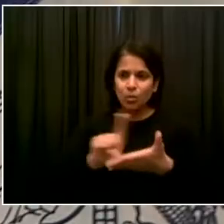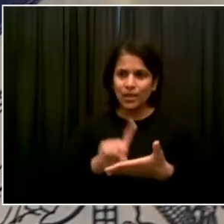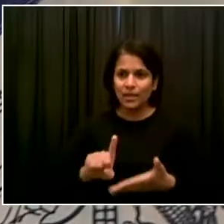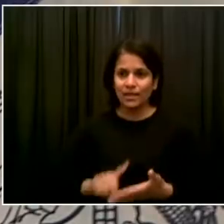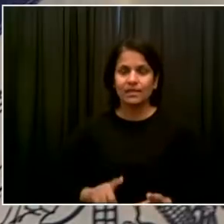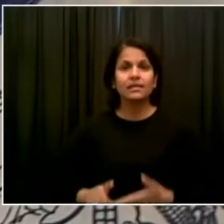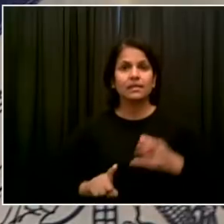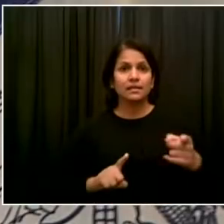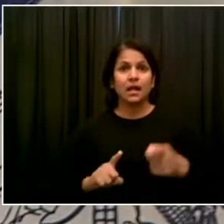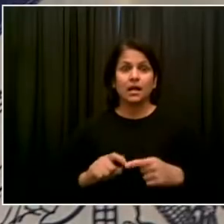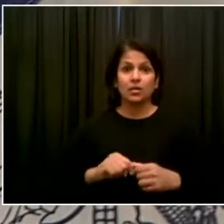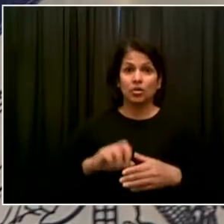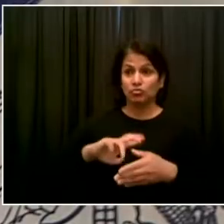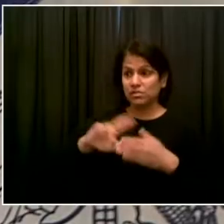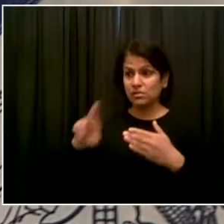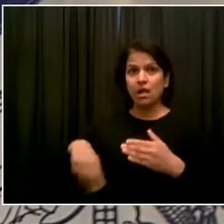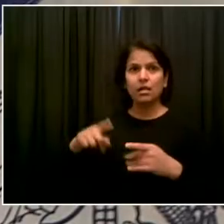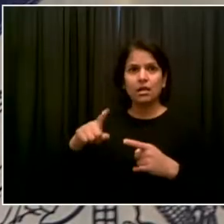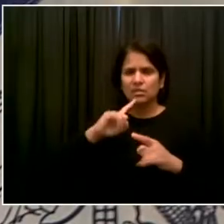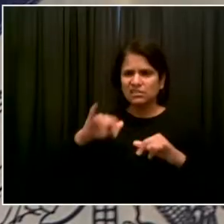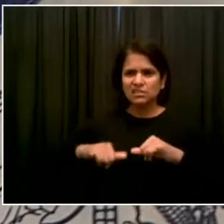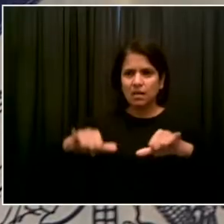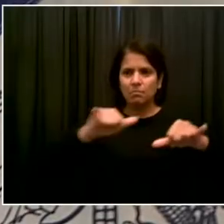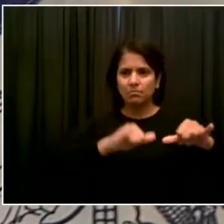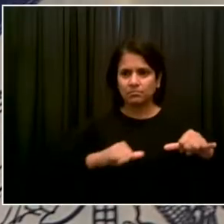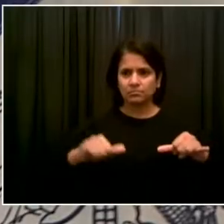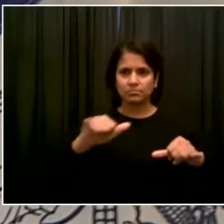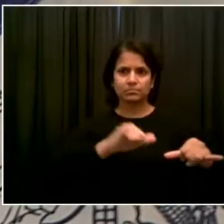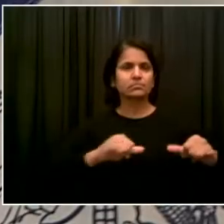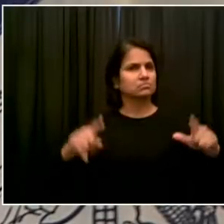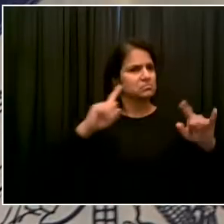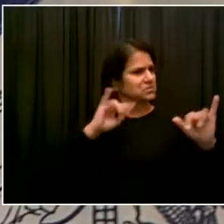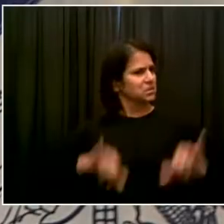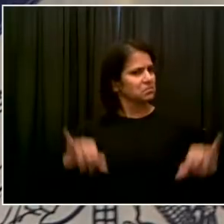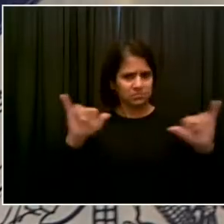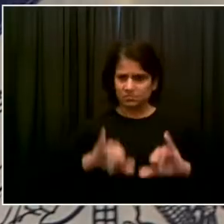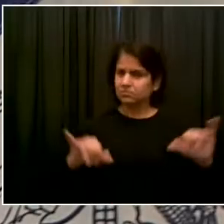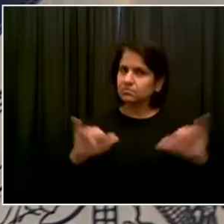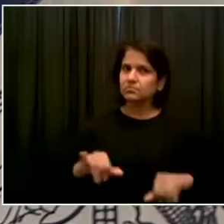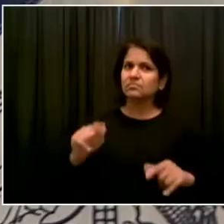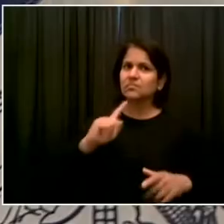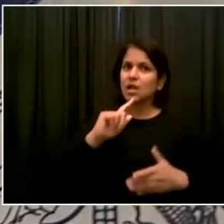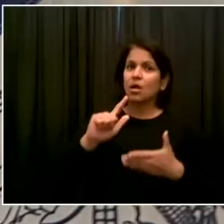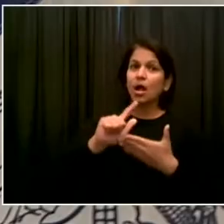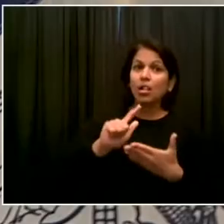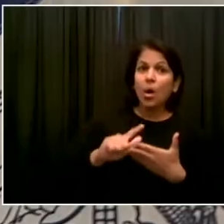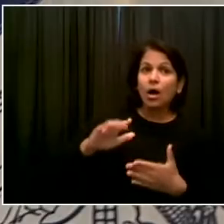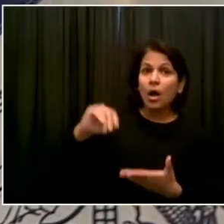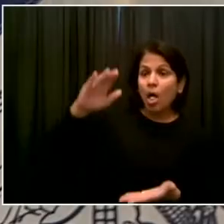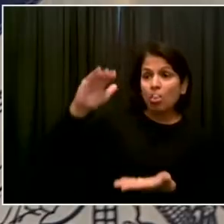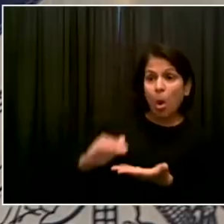ANSWER THAT BEST ARE OUR DOCTORS. THIS QUESTION HAS BEEN ASKED N IRENCET DAY S WE AVHE ANSWERED IT SQUARELY. WE ARE TESTING IN EVERY SCHOOL, EVERY WEEK, RESULTS ARE